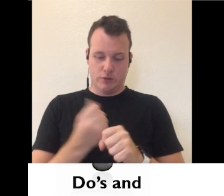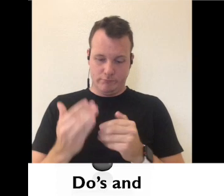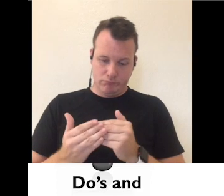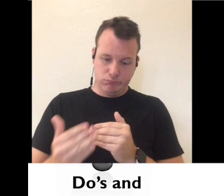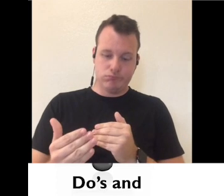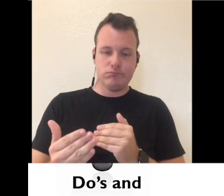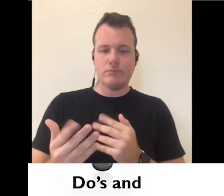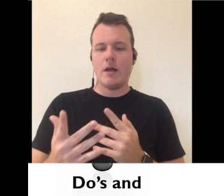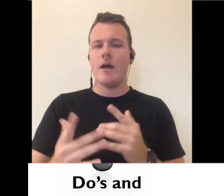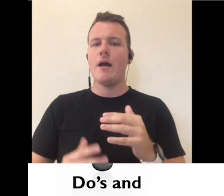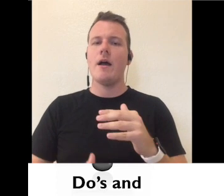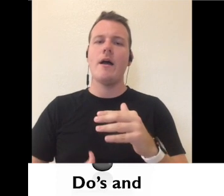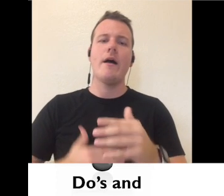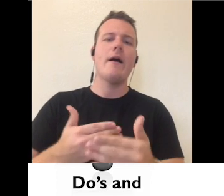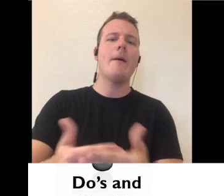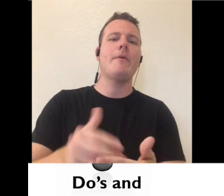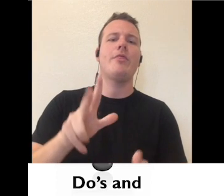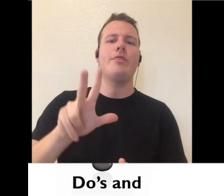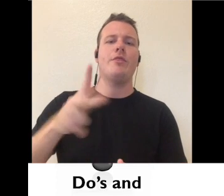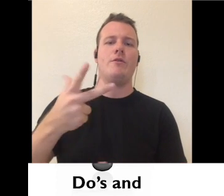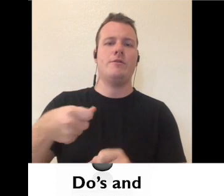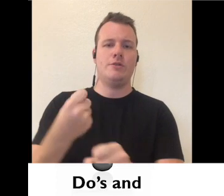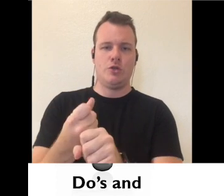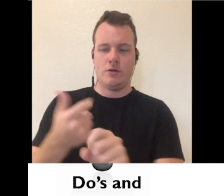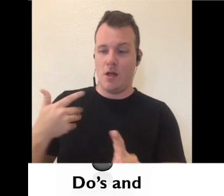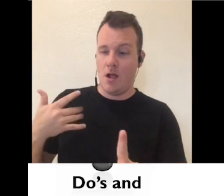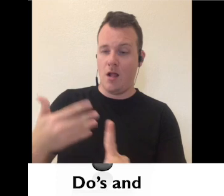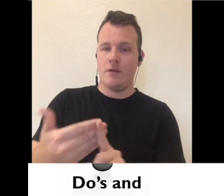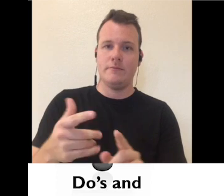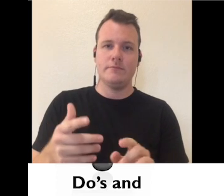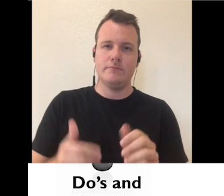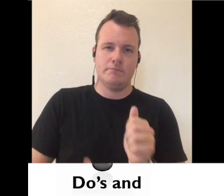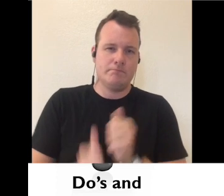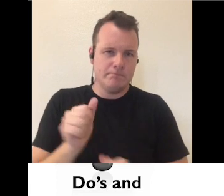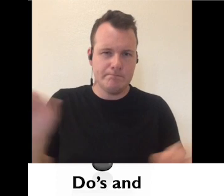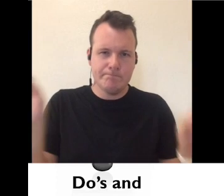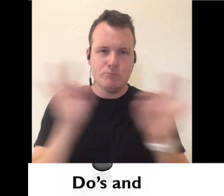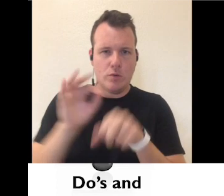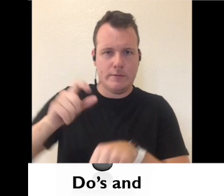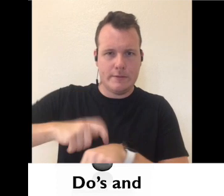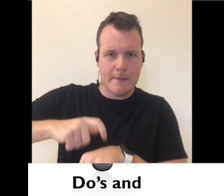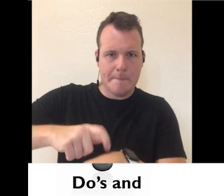year and probably up to about the third year. Those are the most important. Have